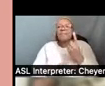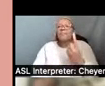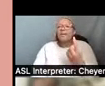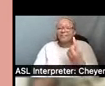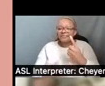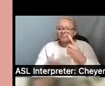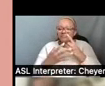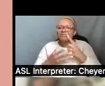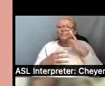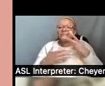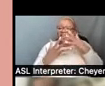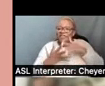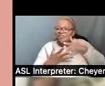integrated.